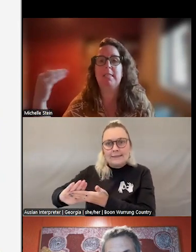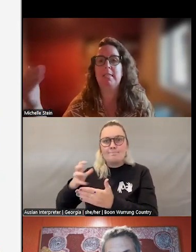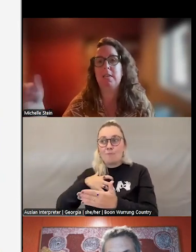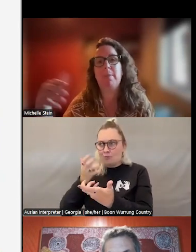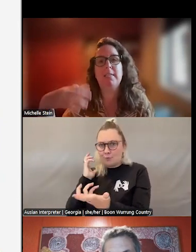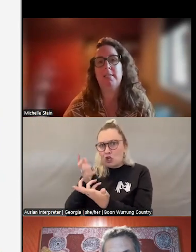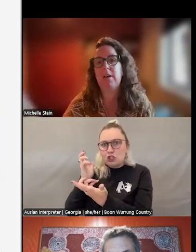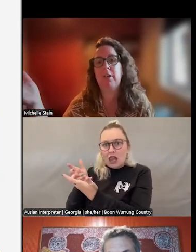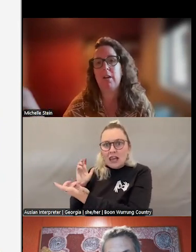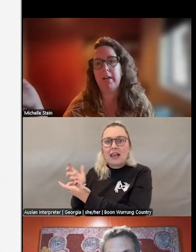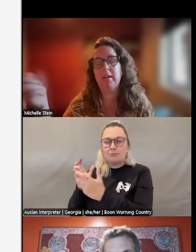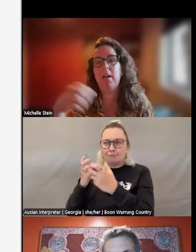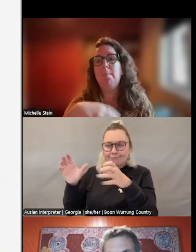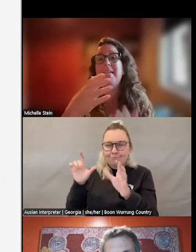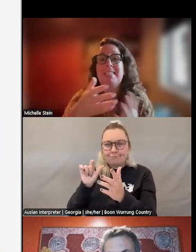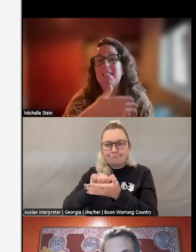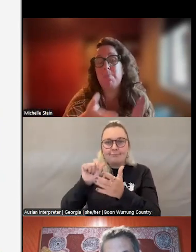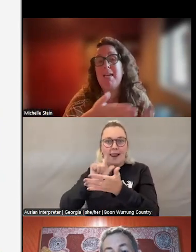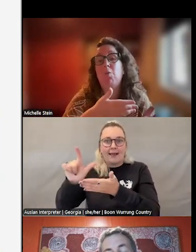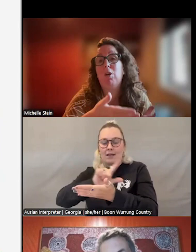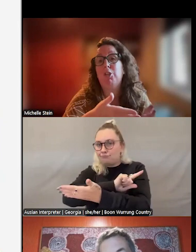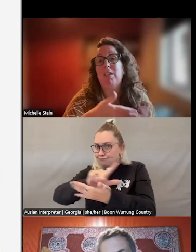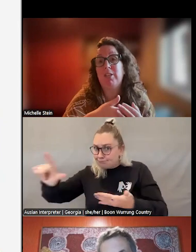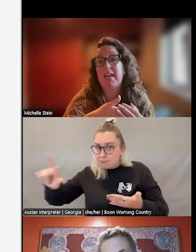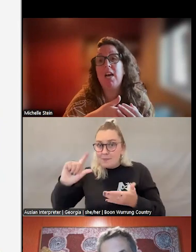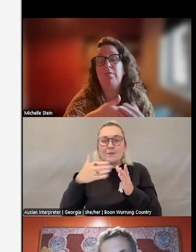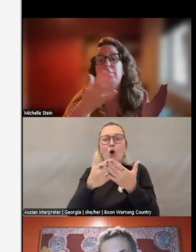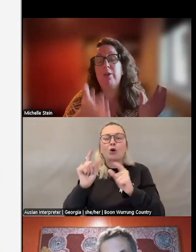and segmented down the line. But it does depend on what you want to get out of it.